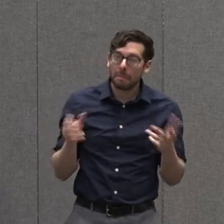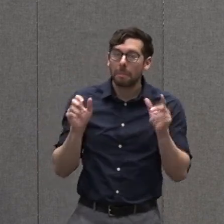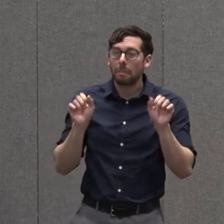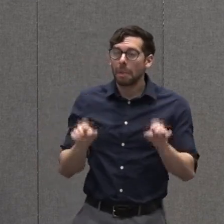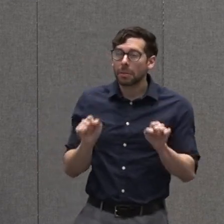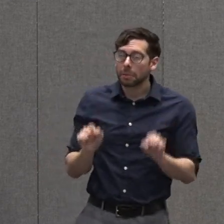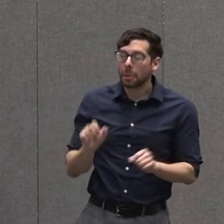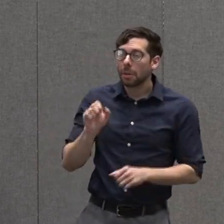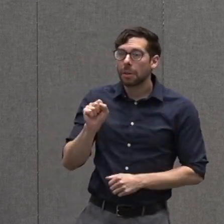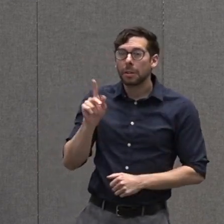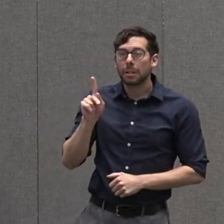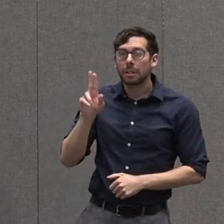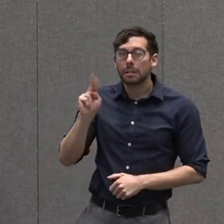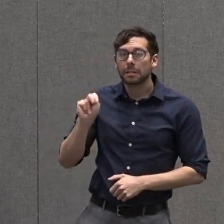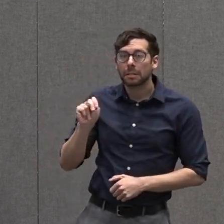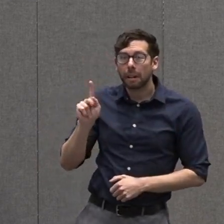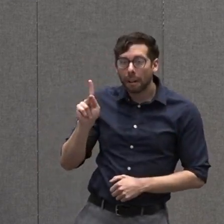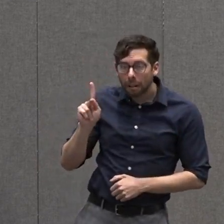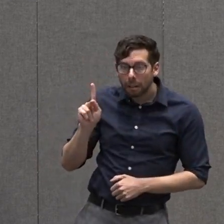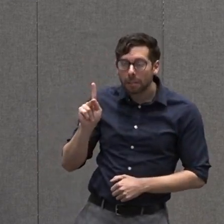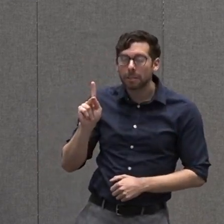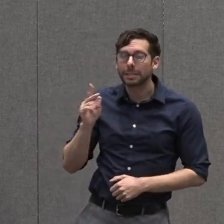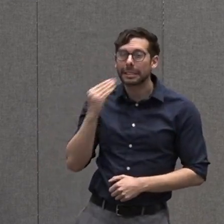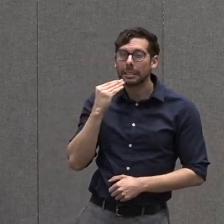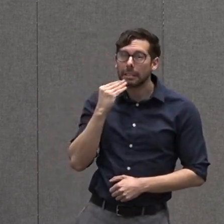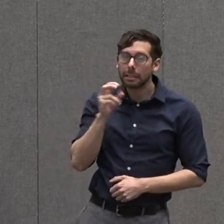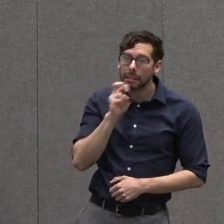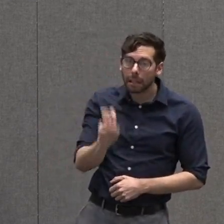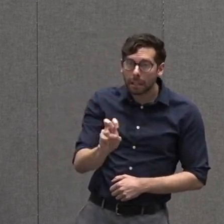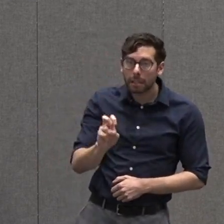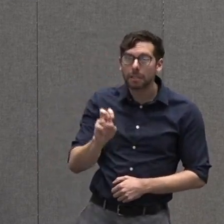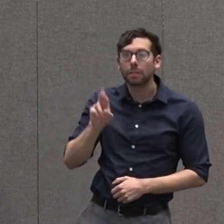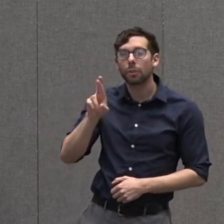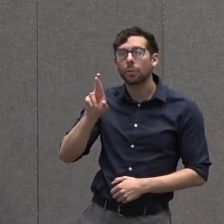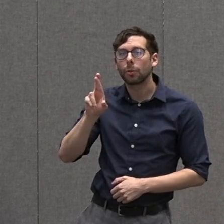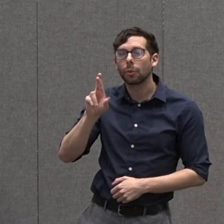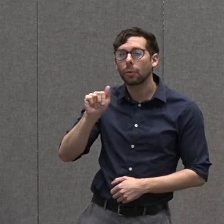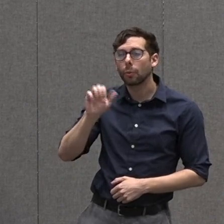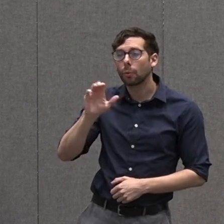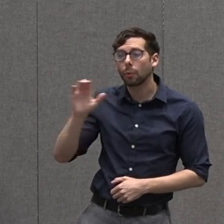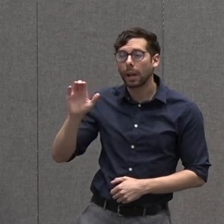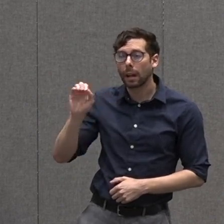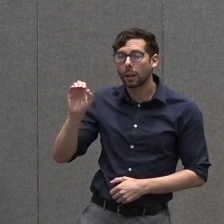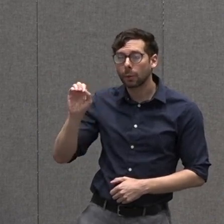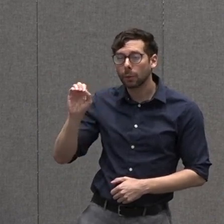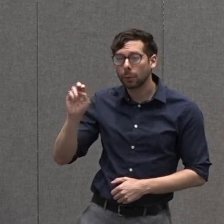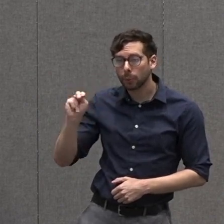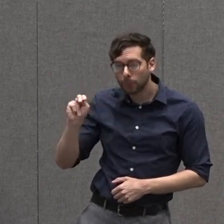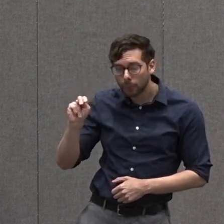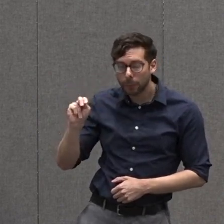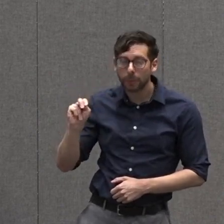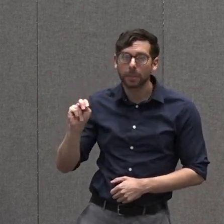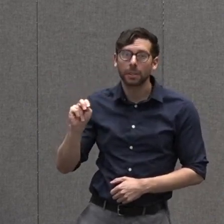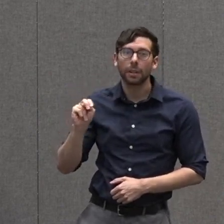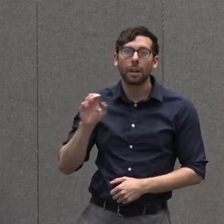even bears have been known to eat snakes. A lot of birds, the birds of prey, the hawks, the owls,